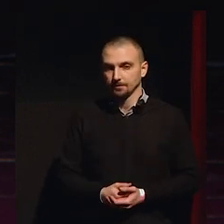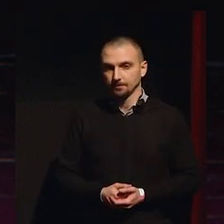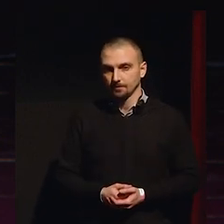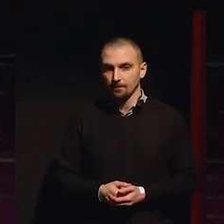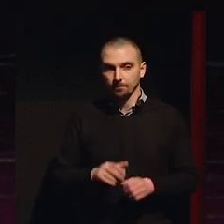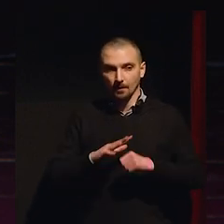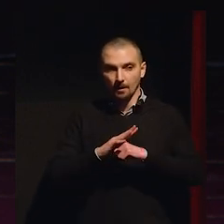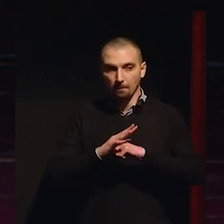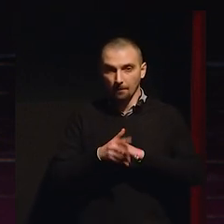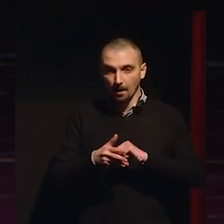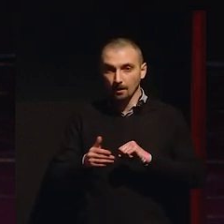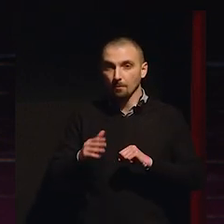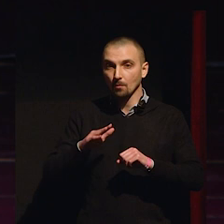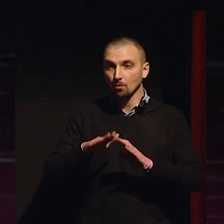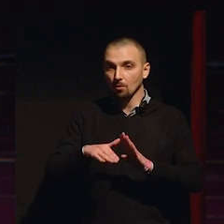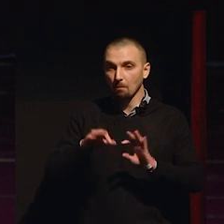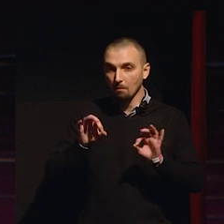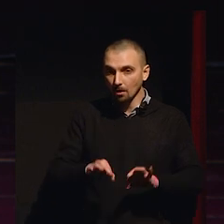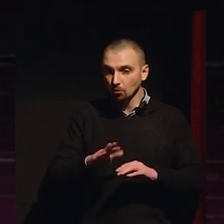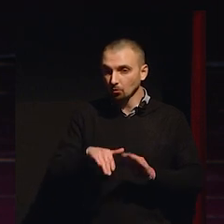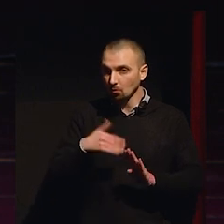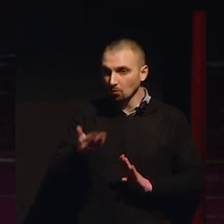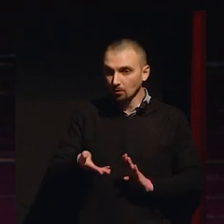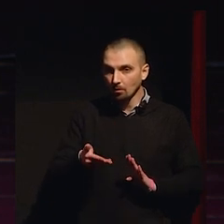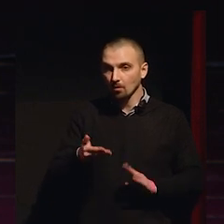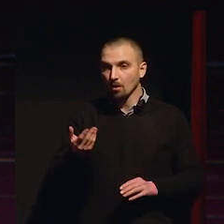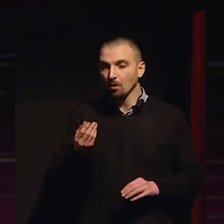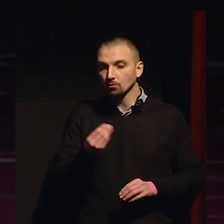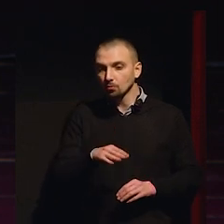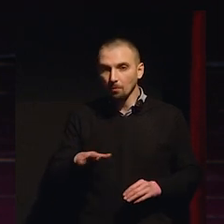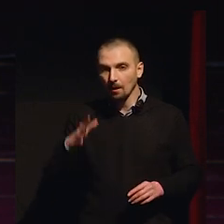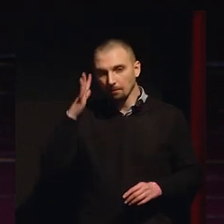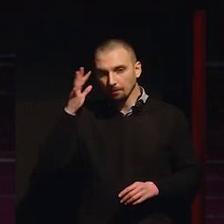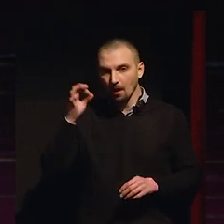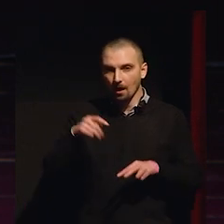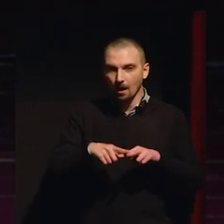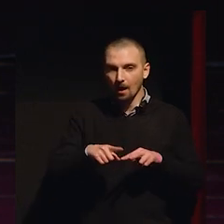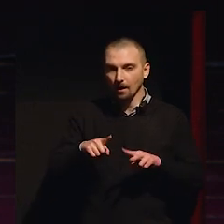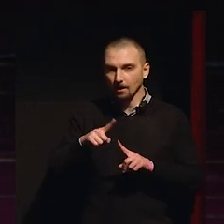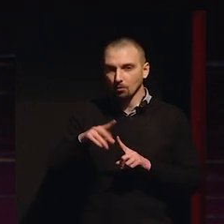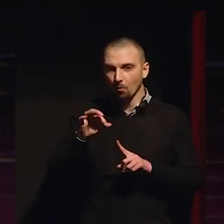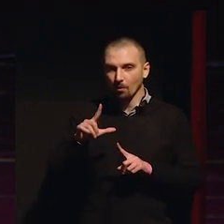And after the pandemic, we made little science workshops with the children, and that, too, was a very equal conversation.